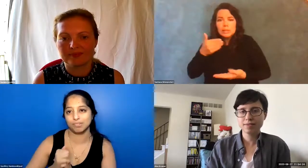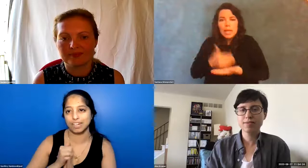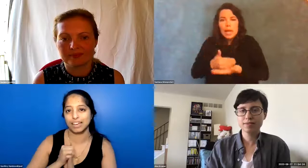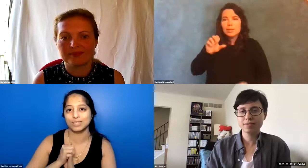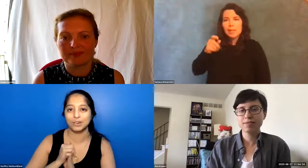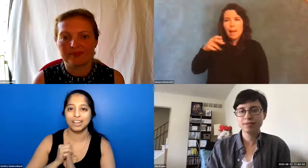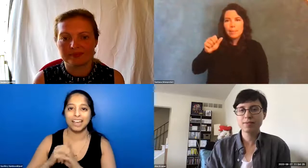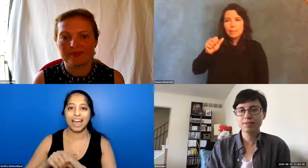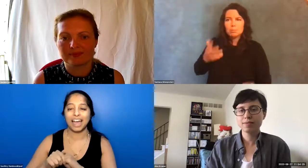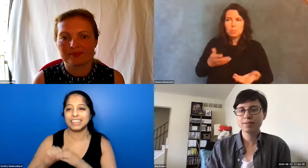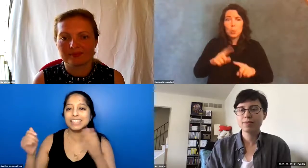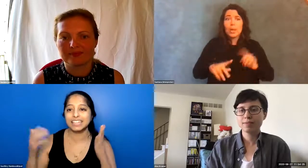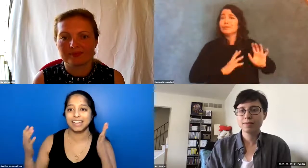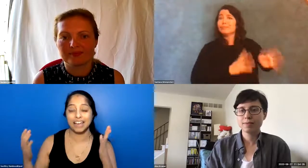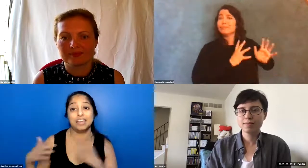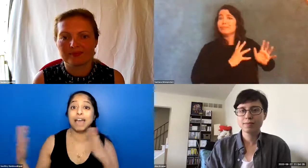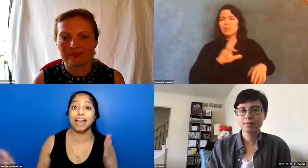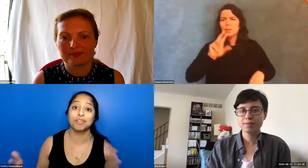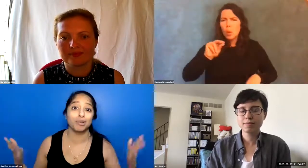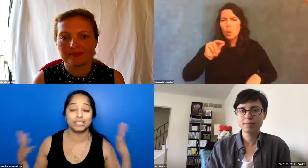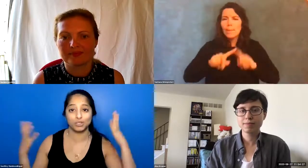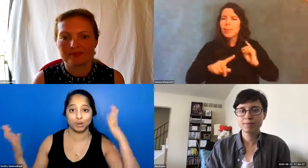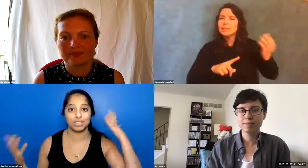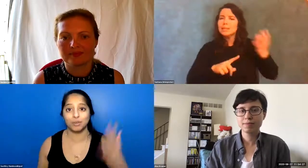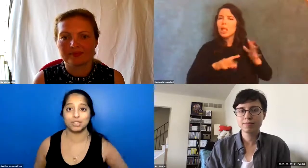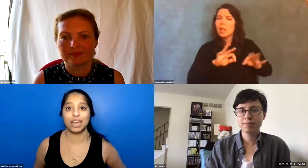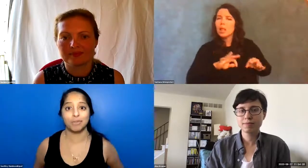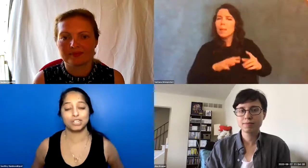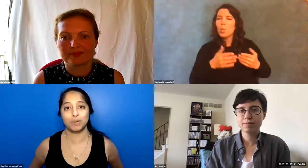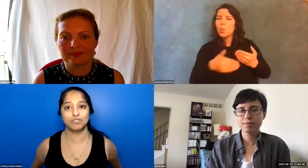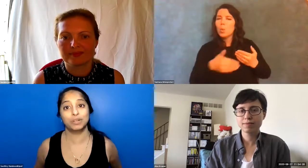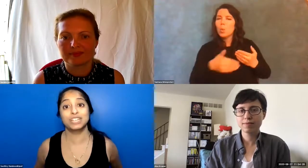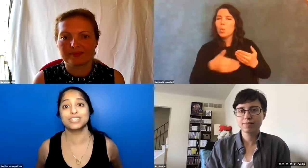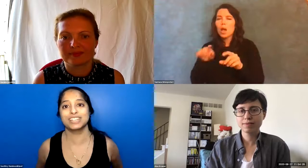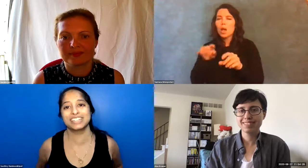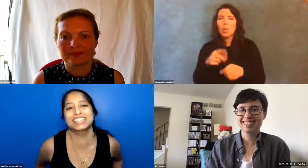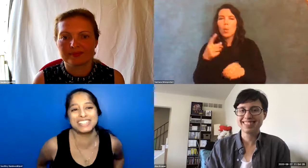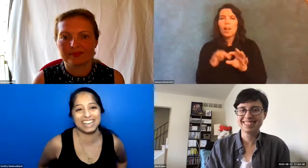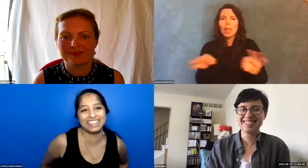going on. I always joke I wish I was a phonetician,